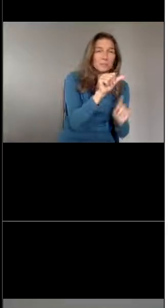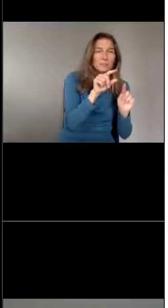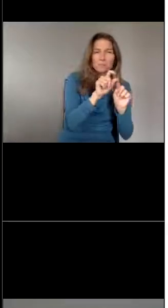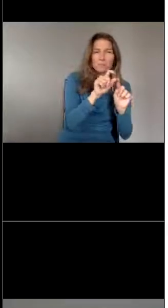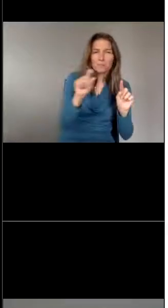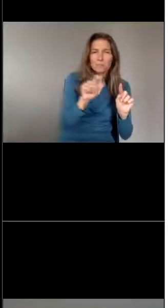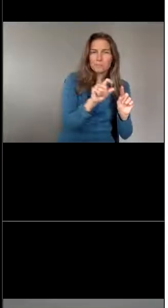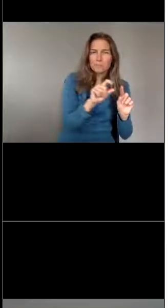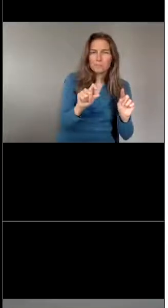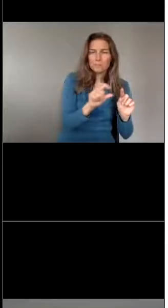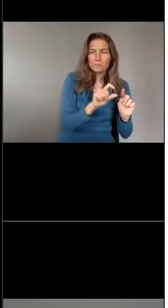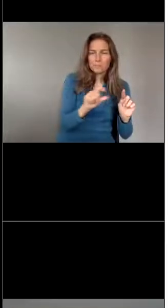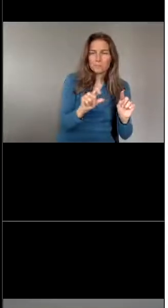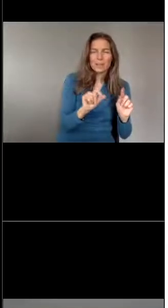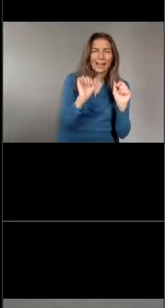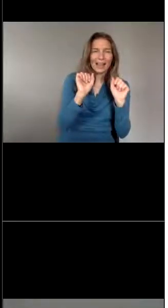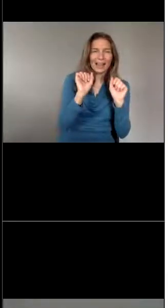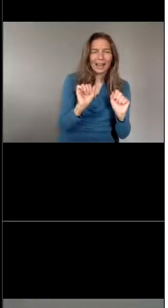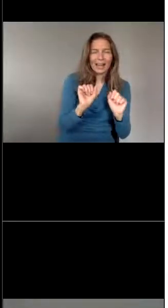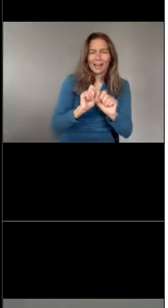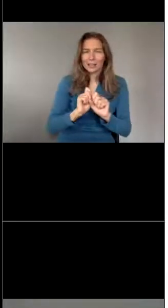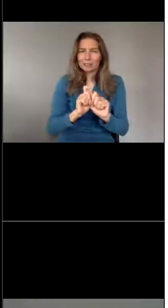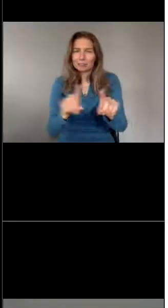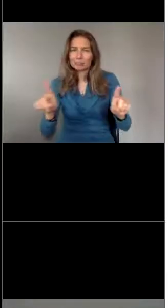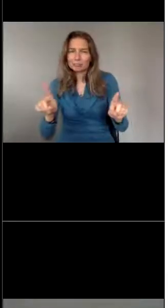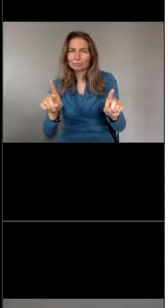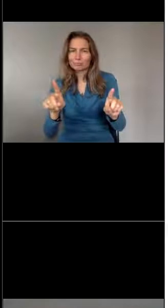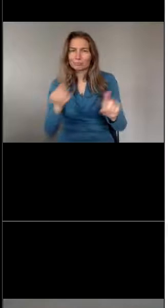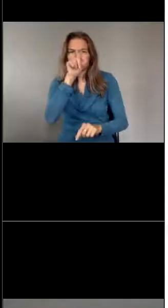and their organizations on the screen right now.